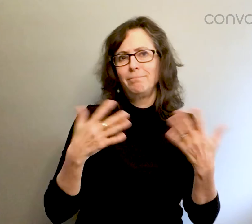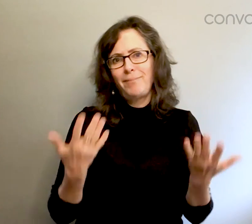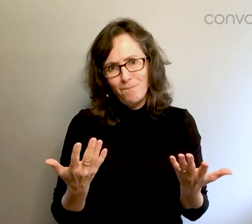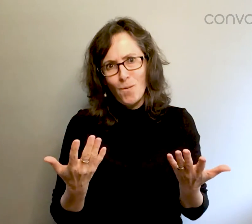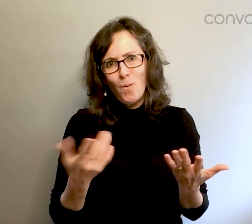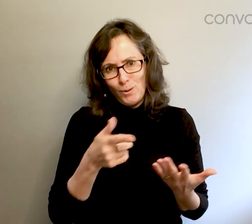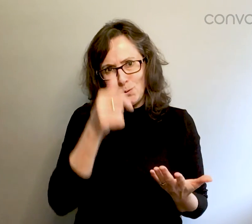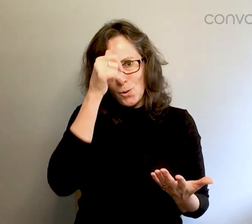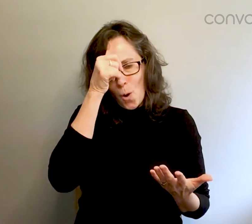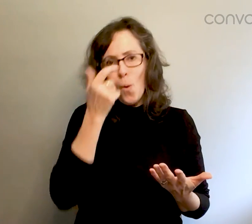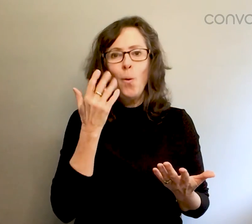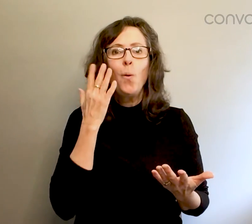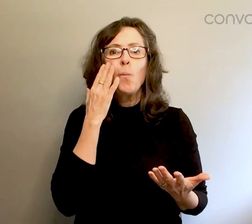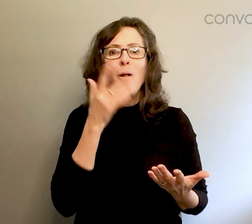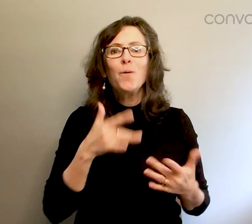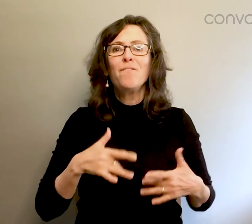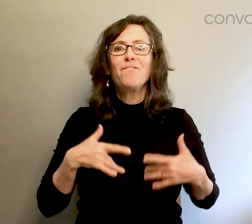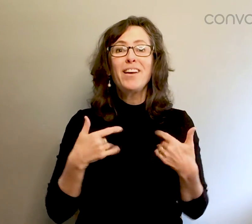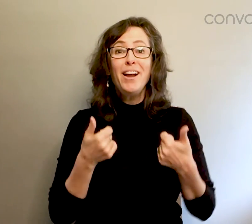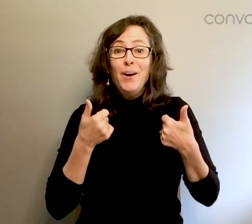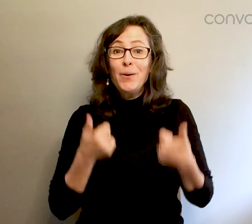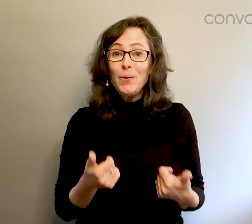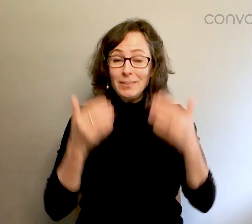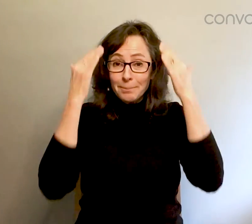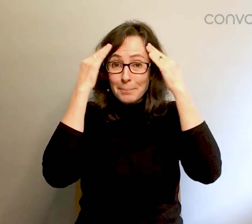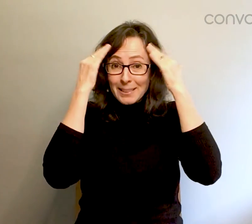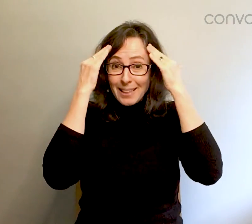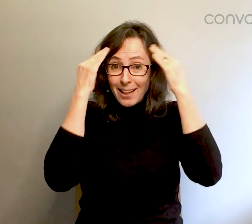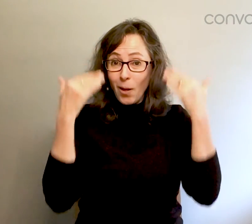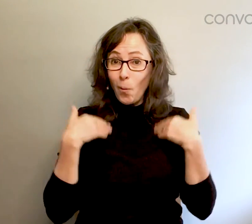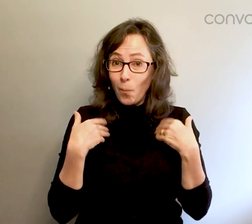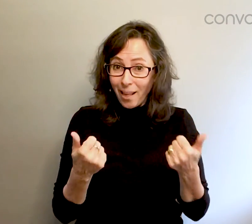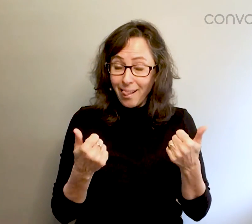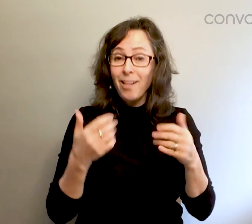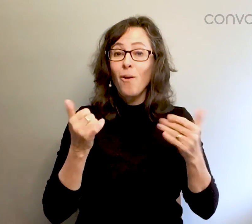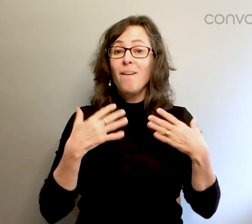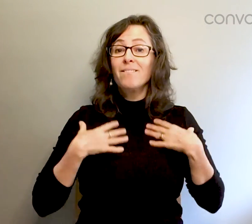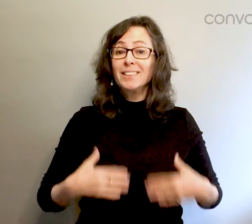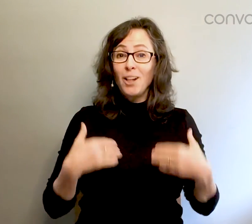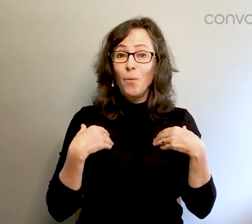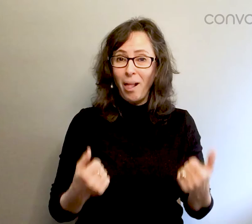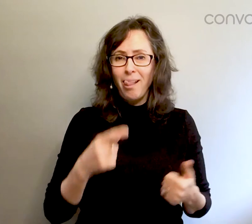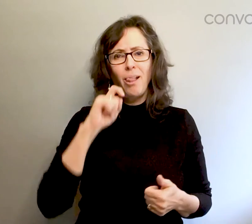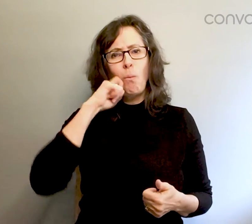As many of us know, if we are mentally well, our physical health will follow,